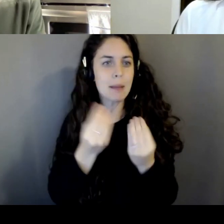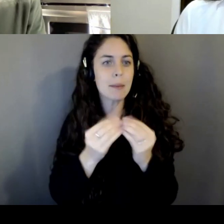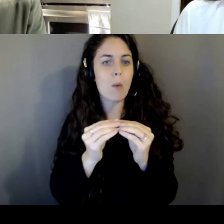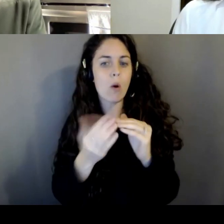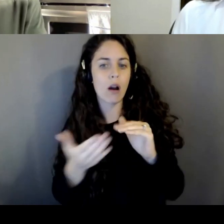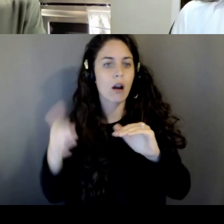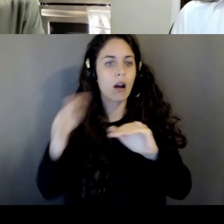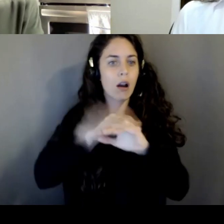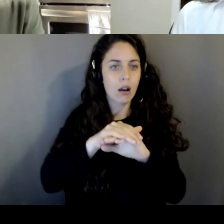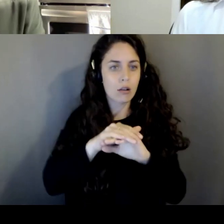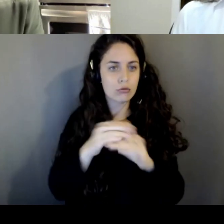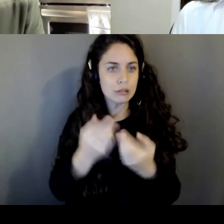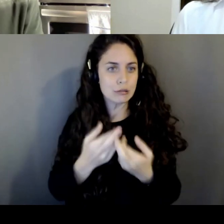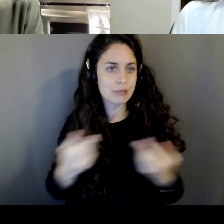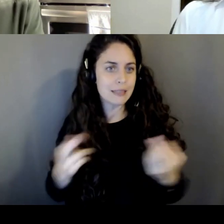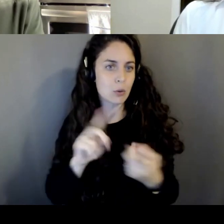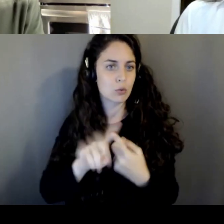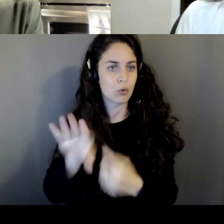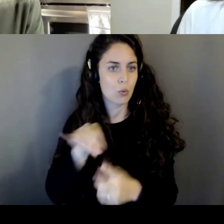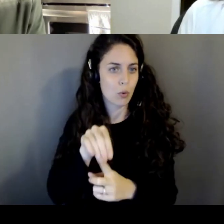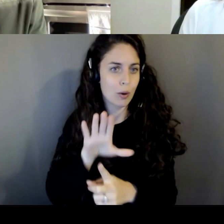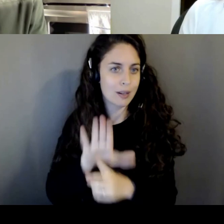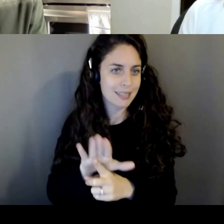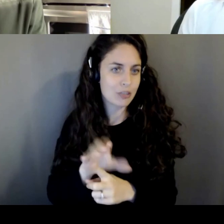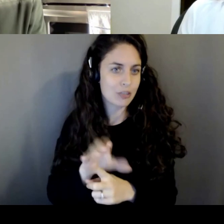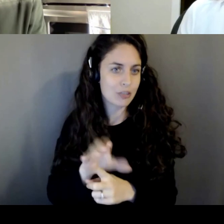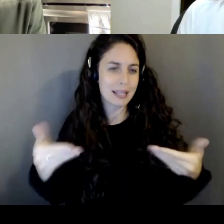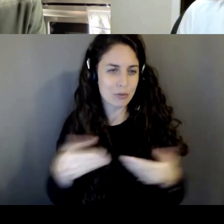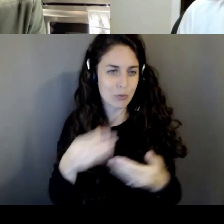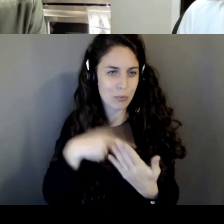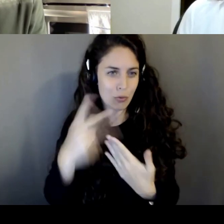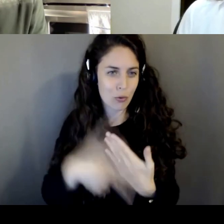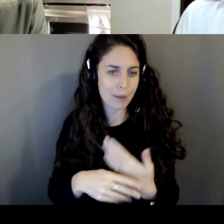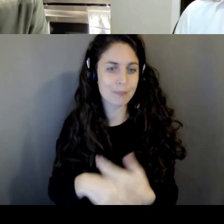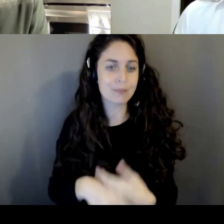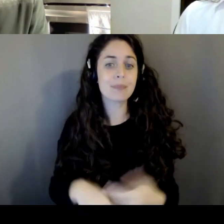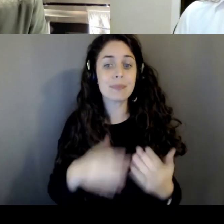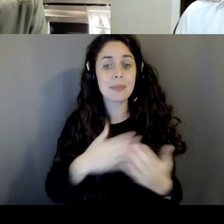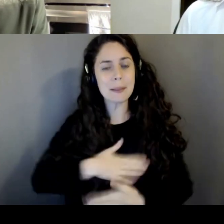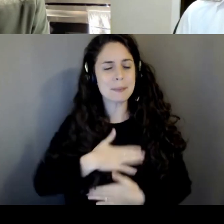resources or orientation or introduction. So please stay in touch with Mobility